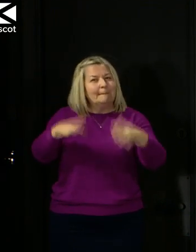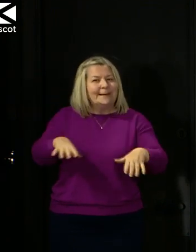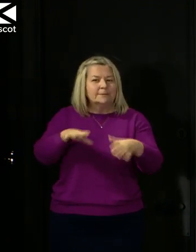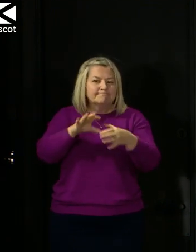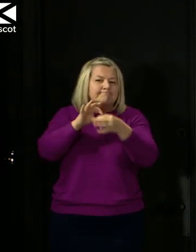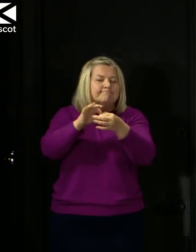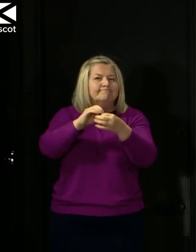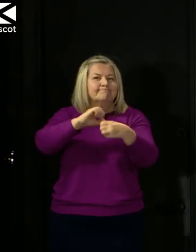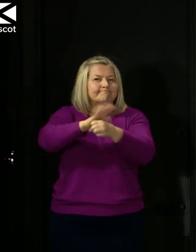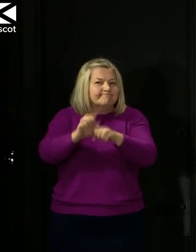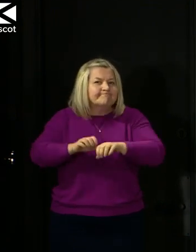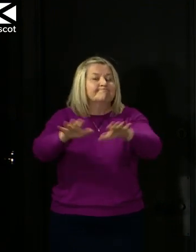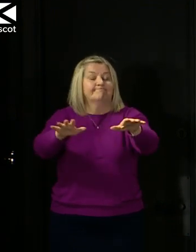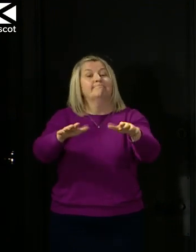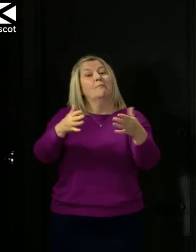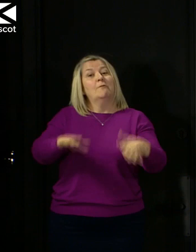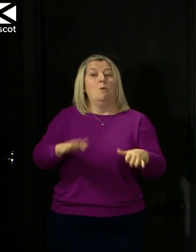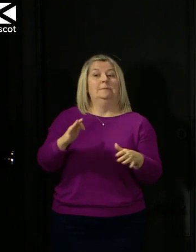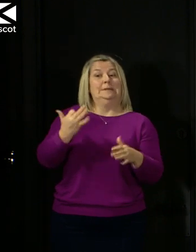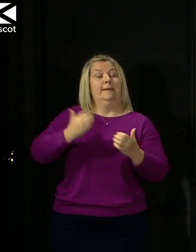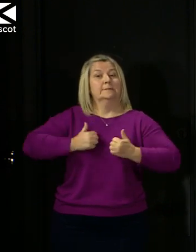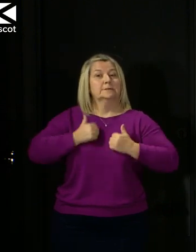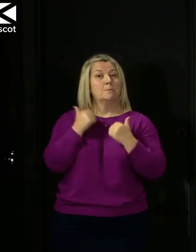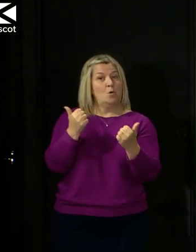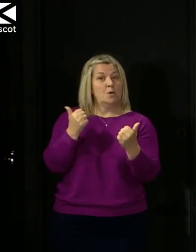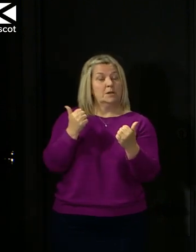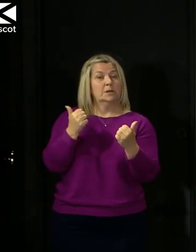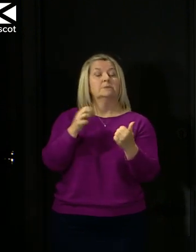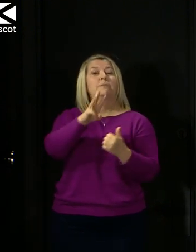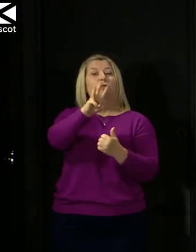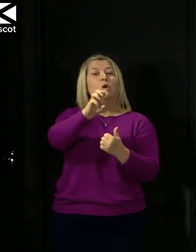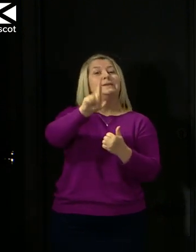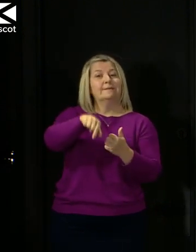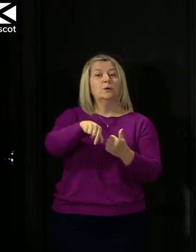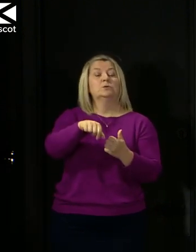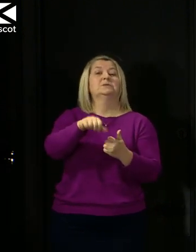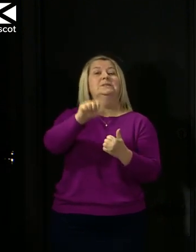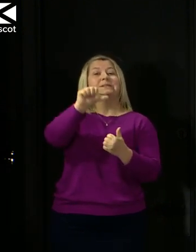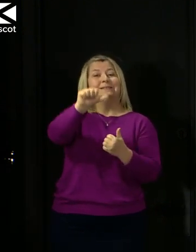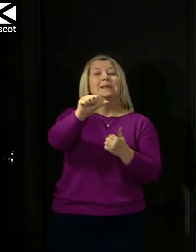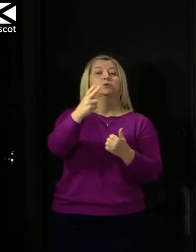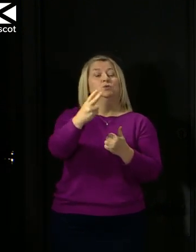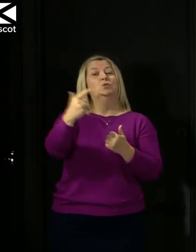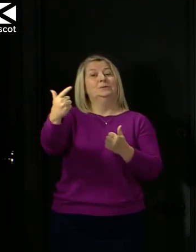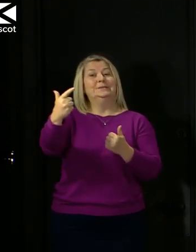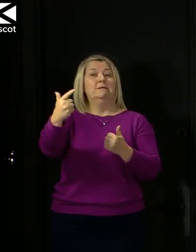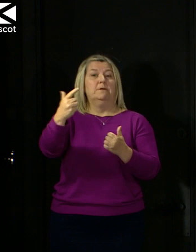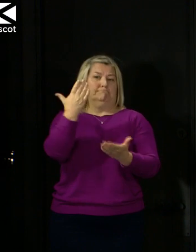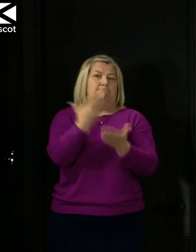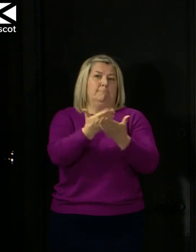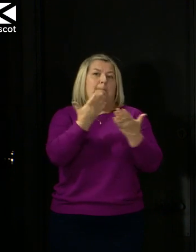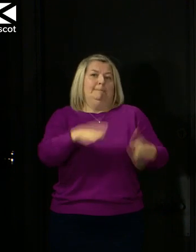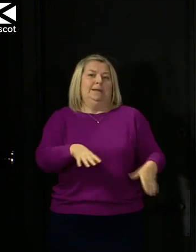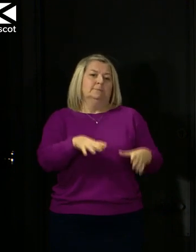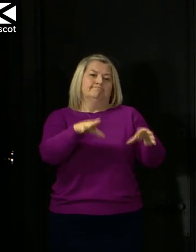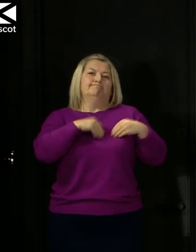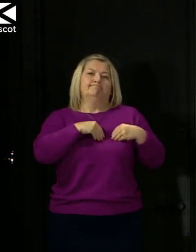As at 9 o'clock this morning, there have been 13,627 positive cases confirmed - an increase